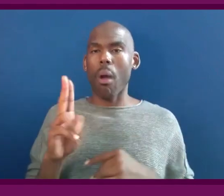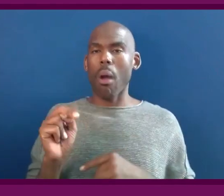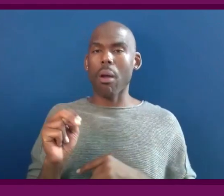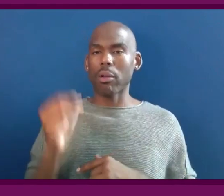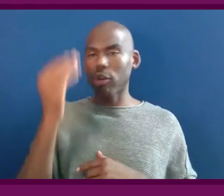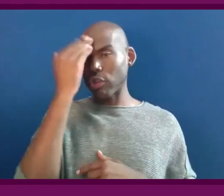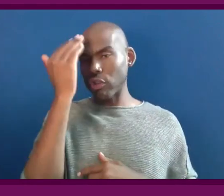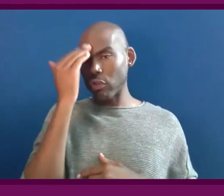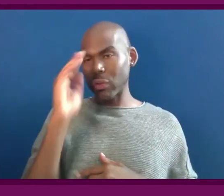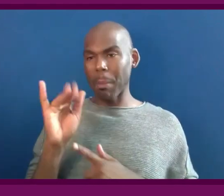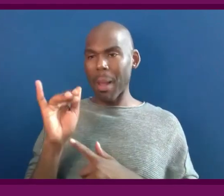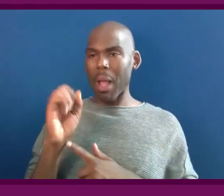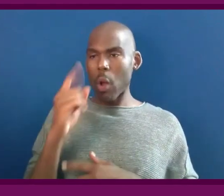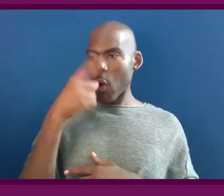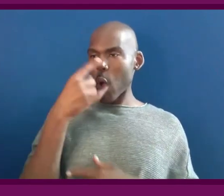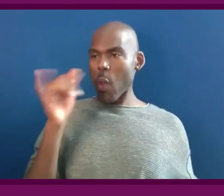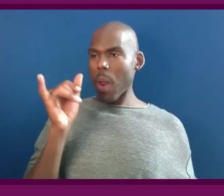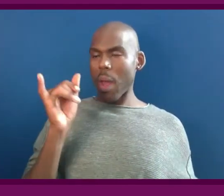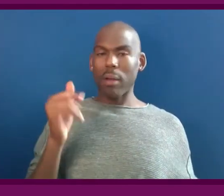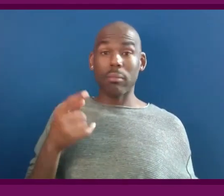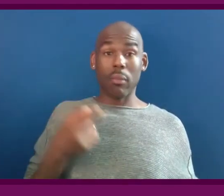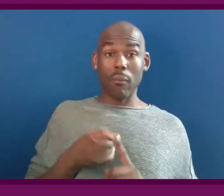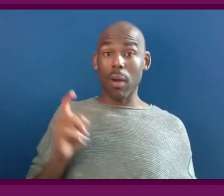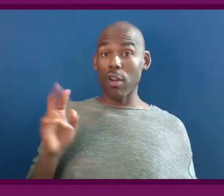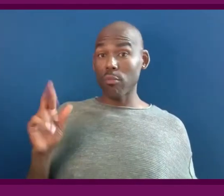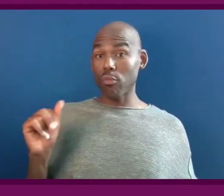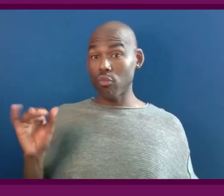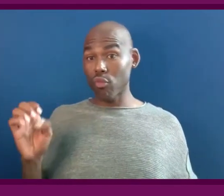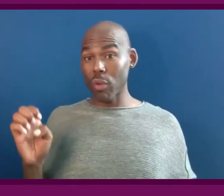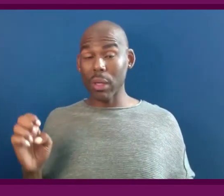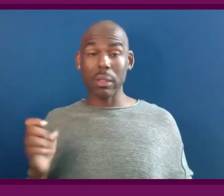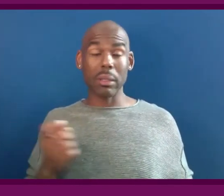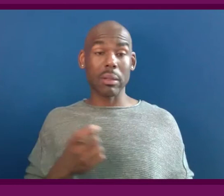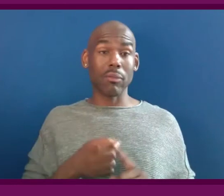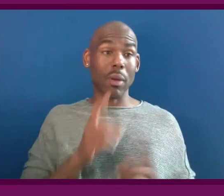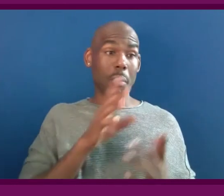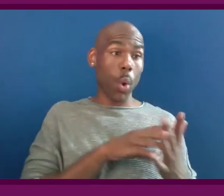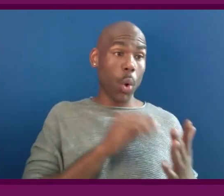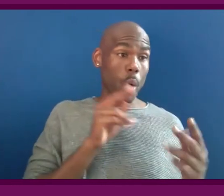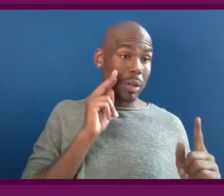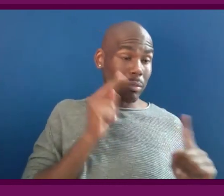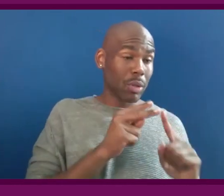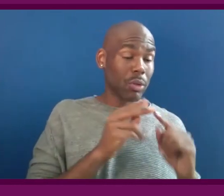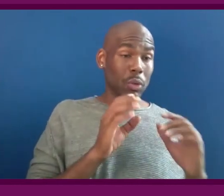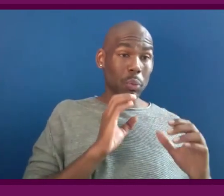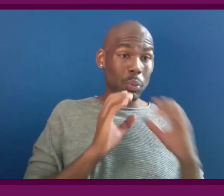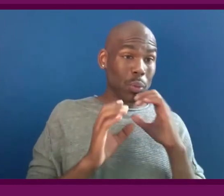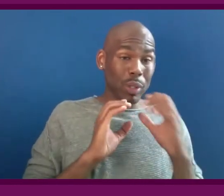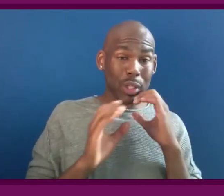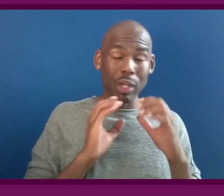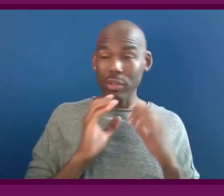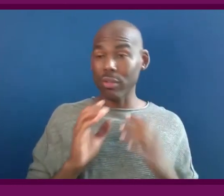bias looked like from a racial perspective, from a female perspective and then from a learning and communication perspective.